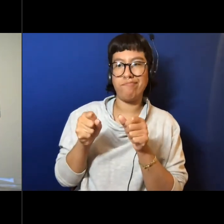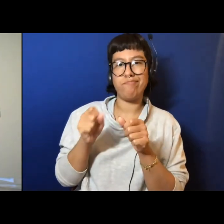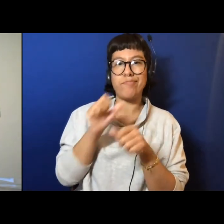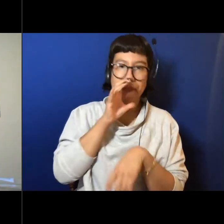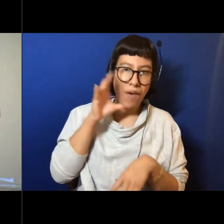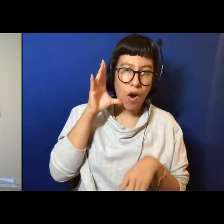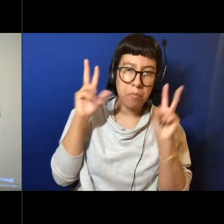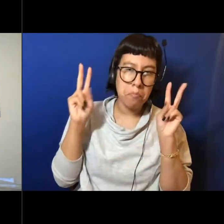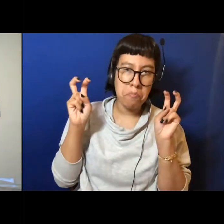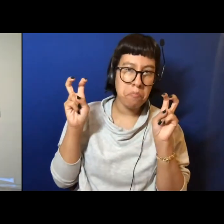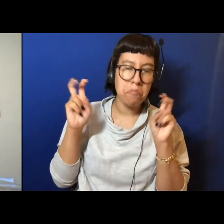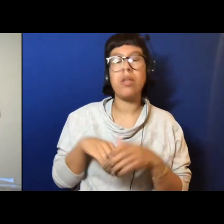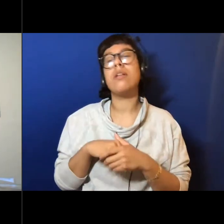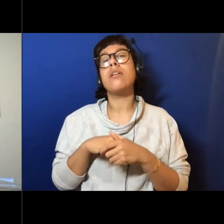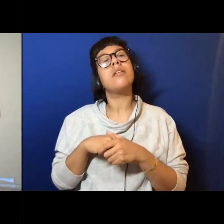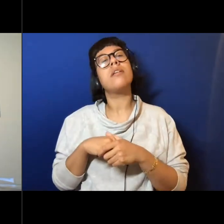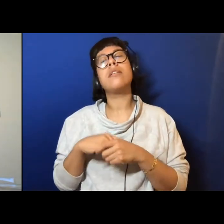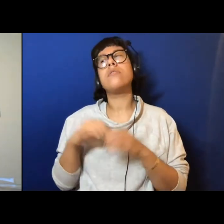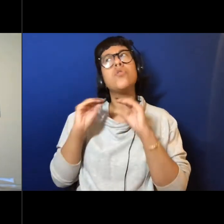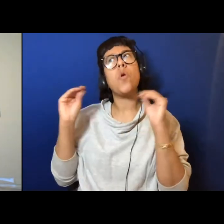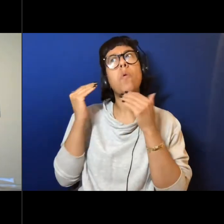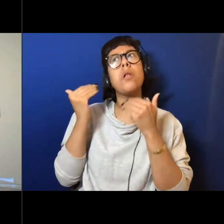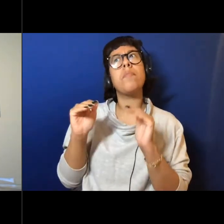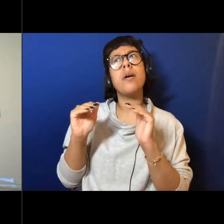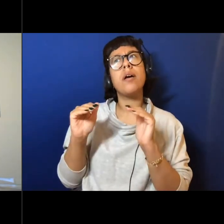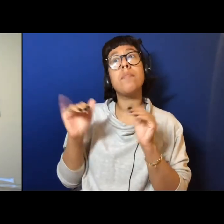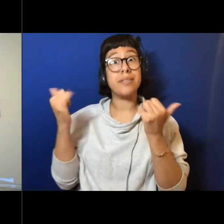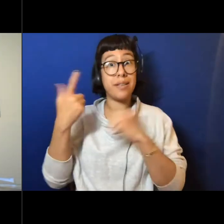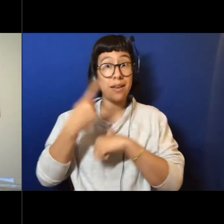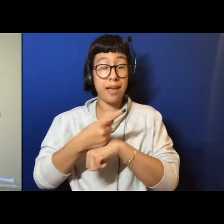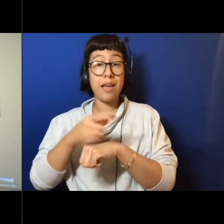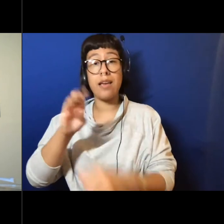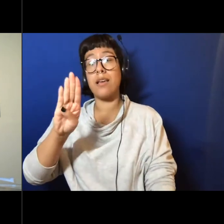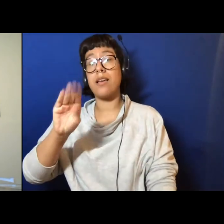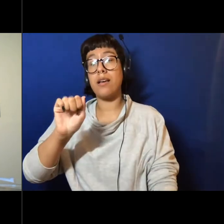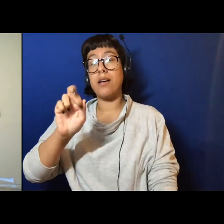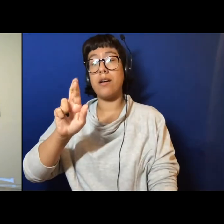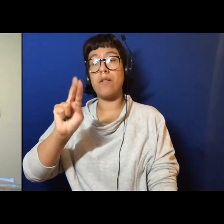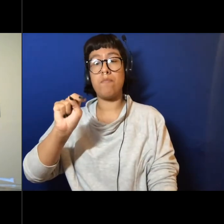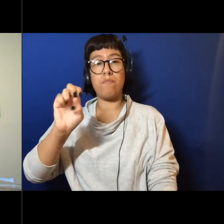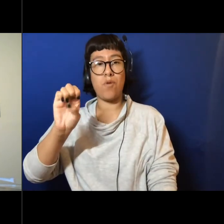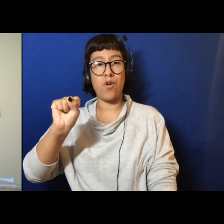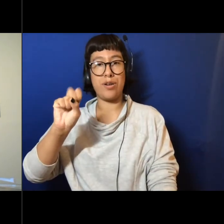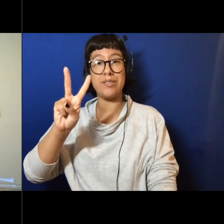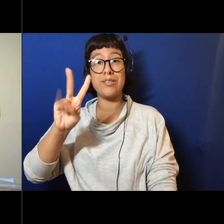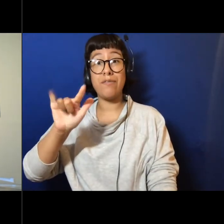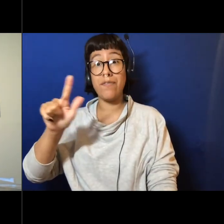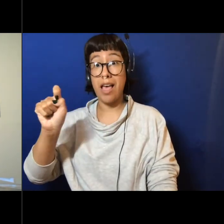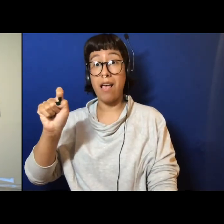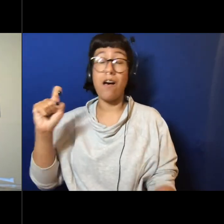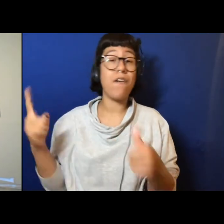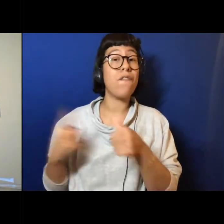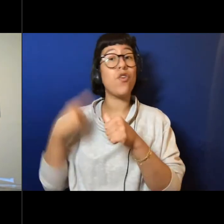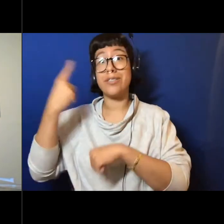I don't know off the top of my head. I know in Barnstable, today was the first day of oyster season, so it was very crowded down there.